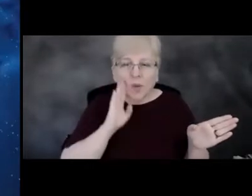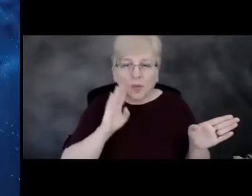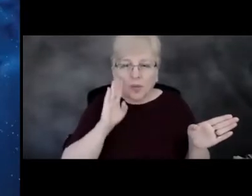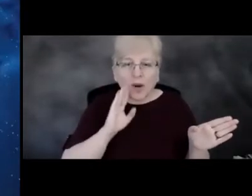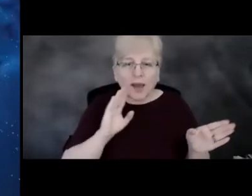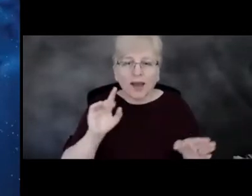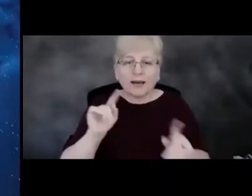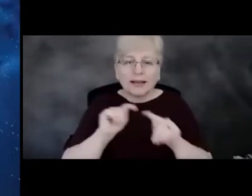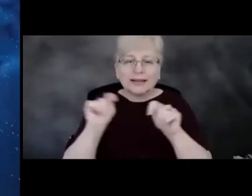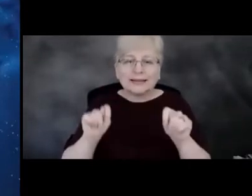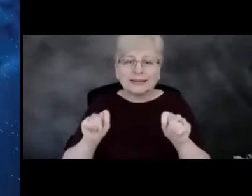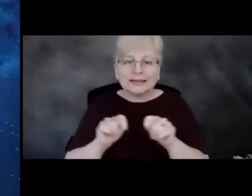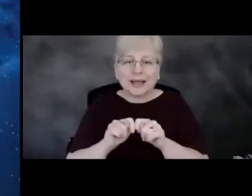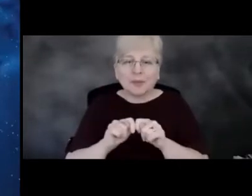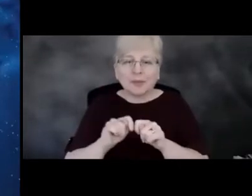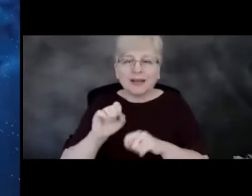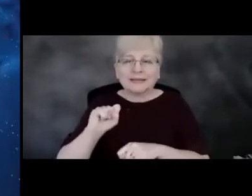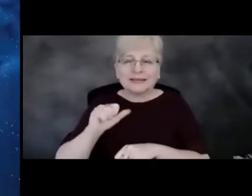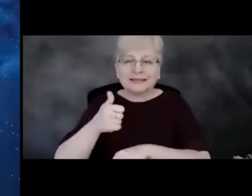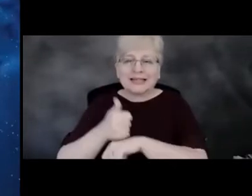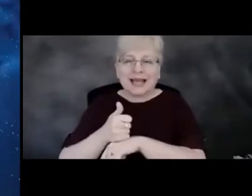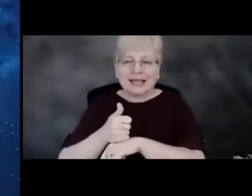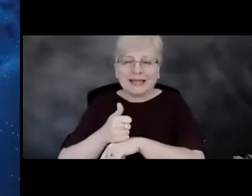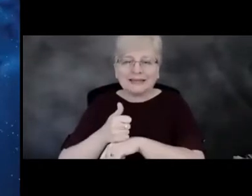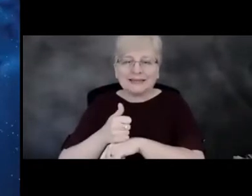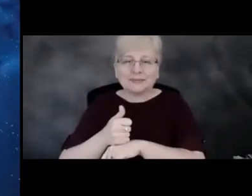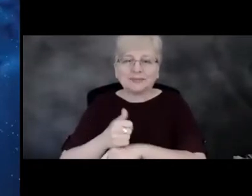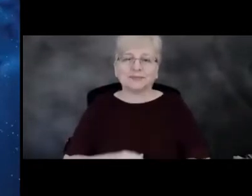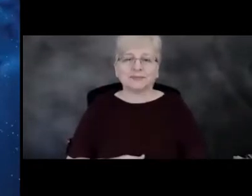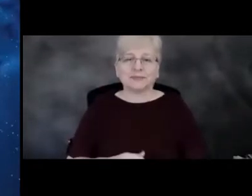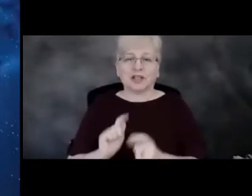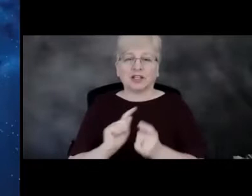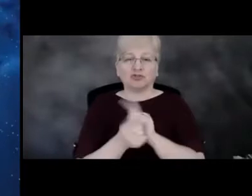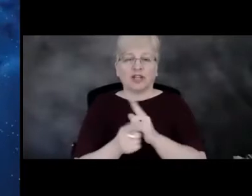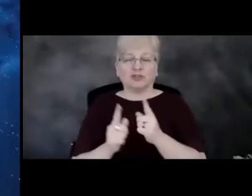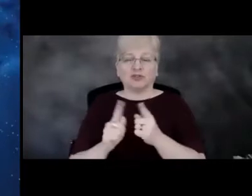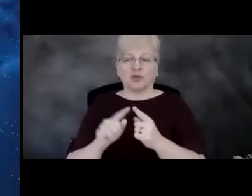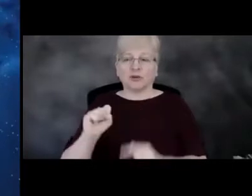slideshow alternative. 16:56:46 So now, we can add a slideshow. We